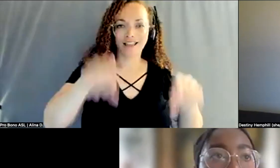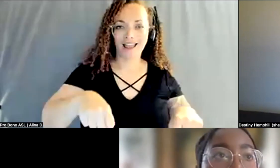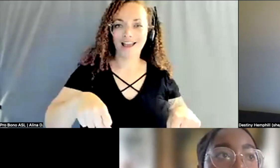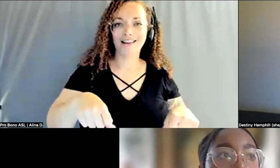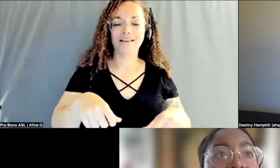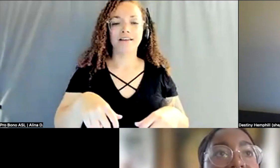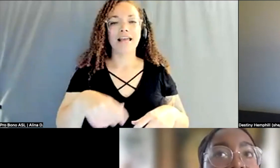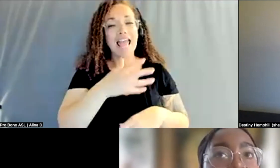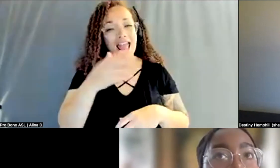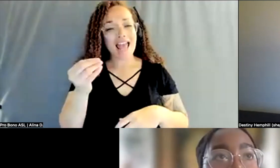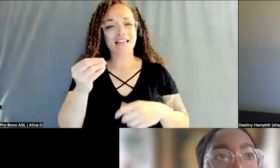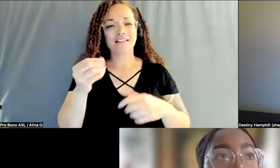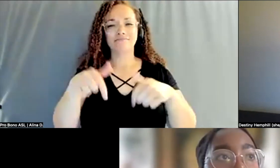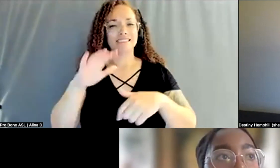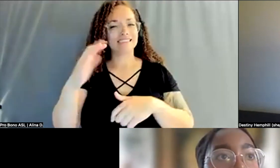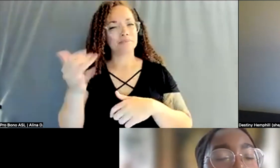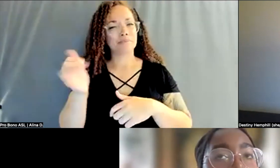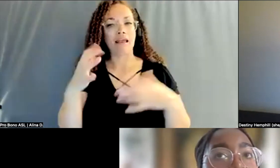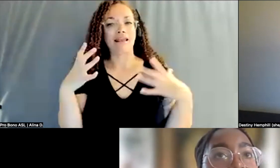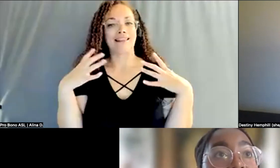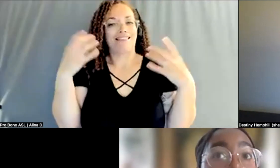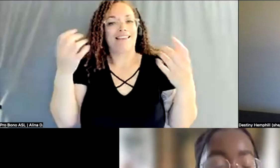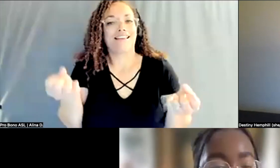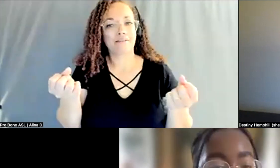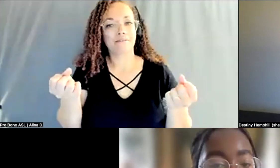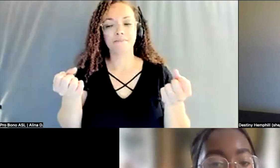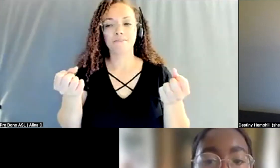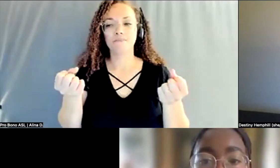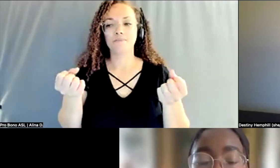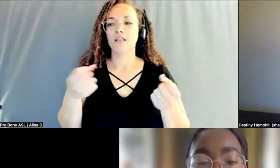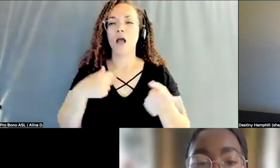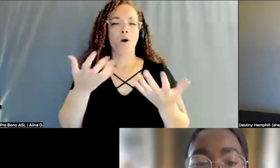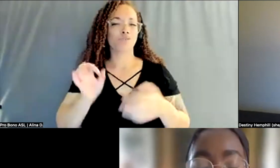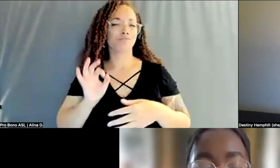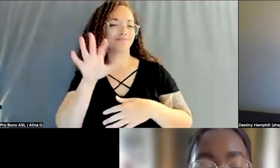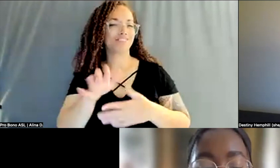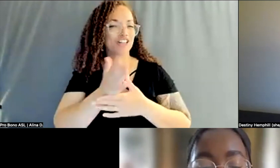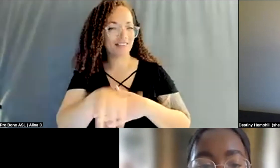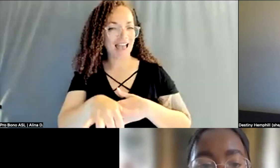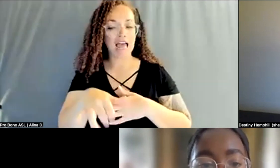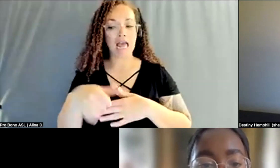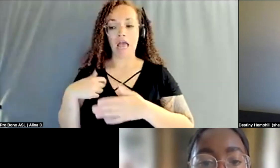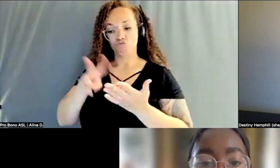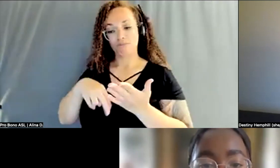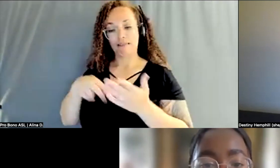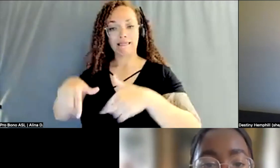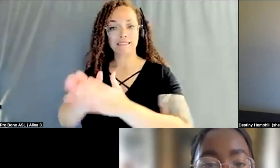I was just kind of thinking a lot about that. And I was also thinking too, I would love to know more